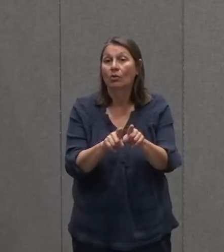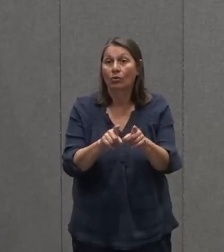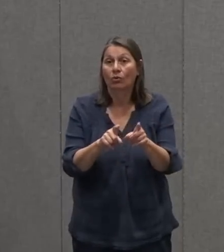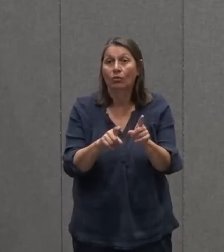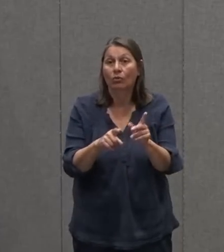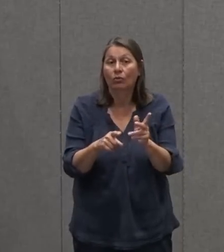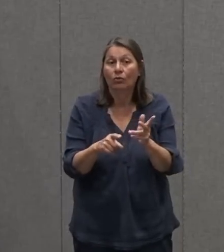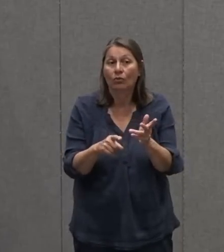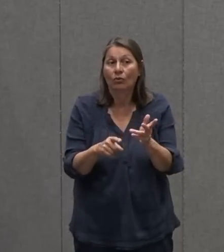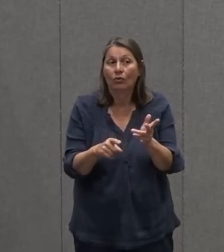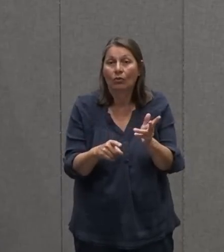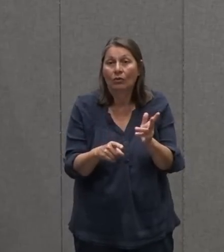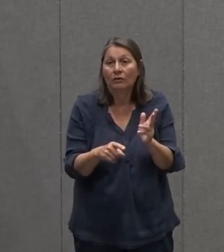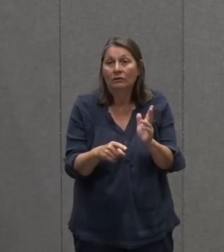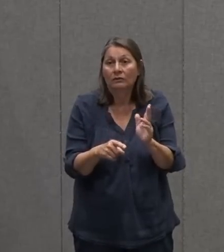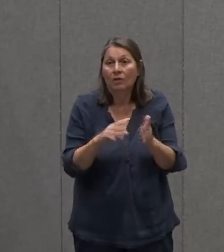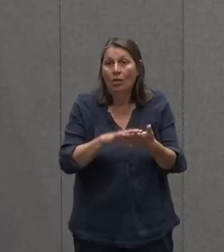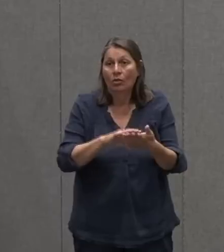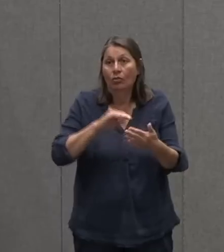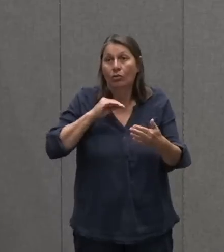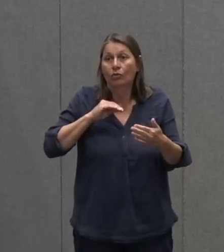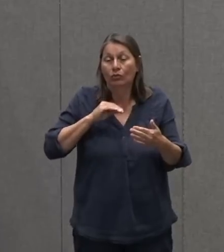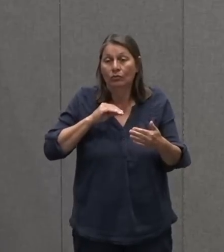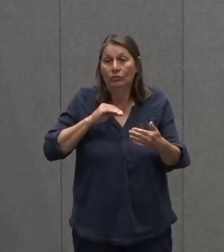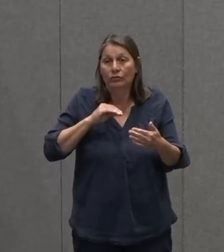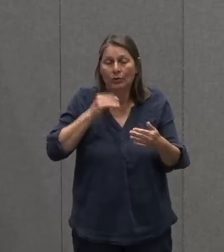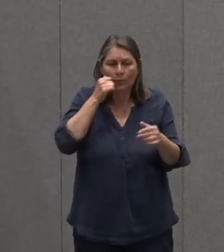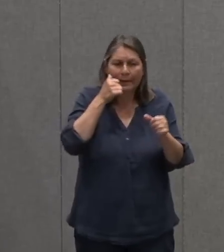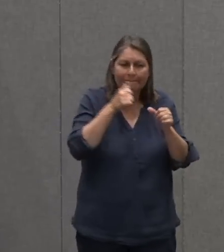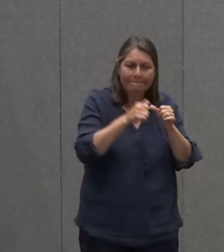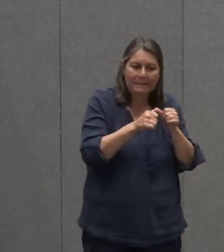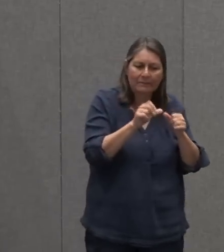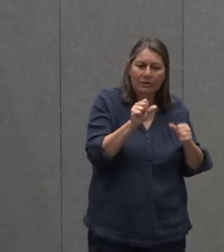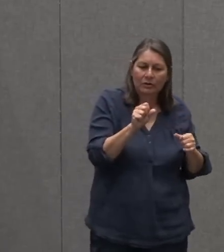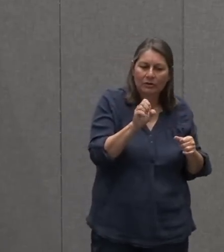You remember, Miss Sears made a full board with you, do you remember that?